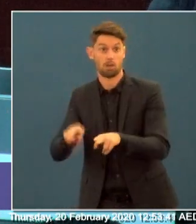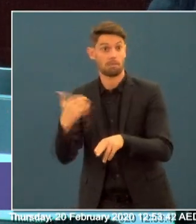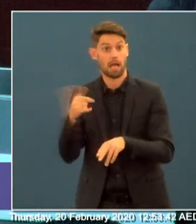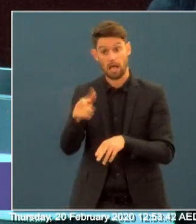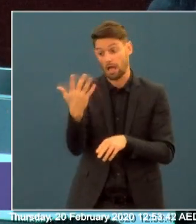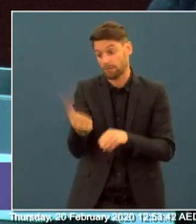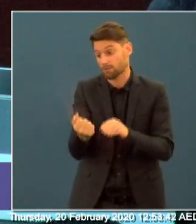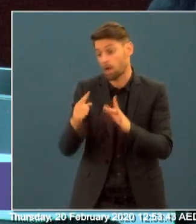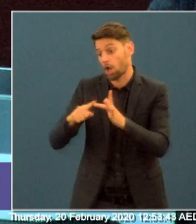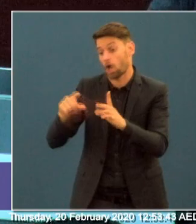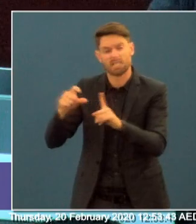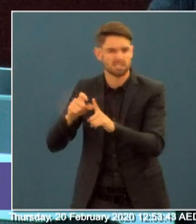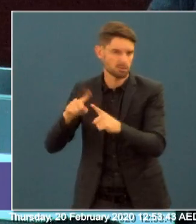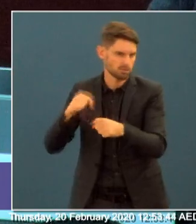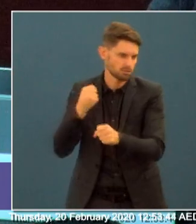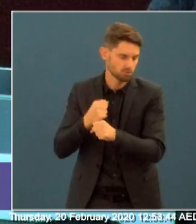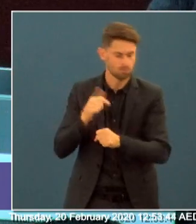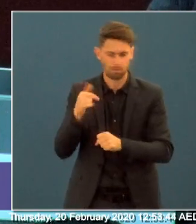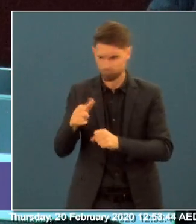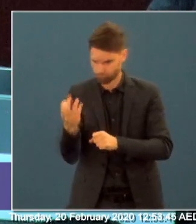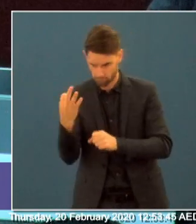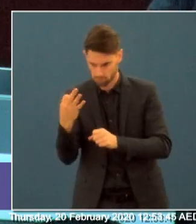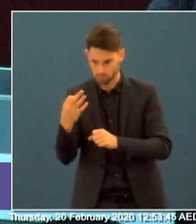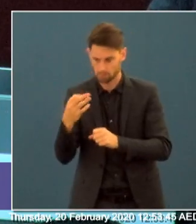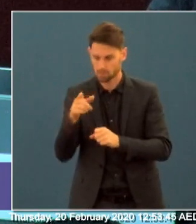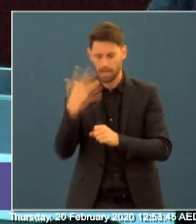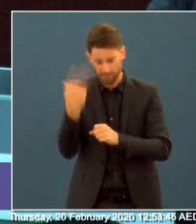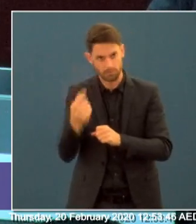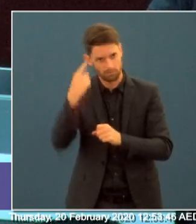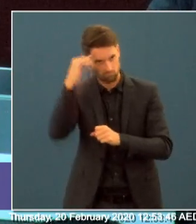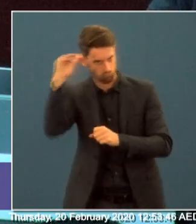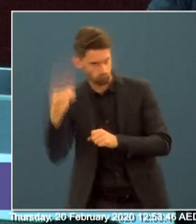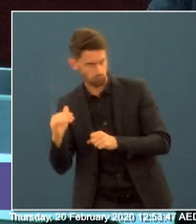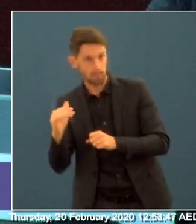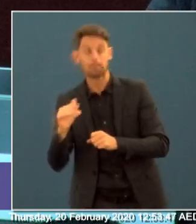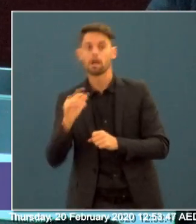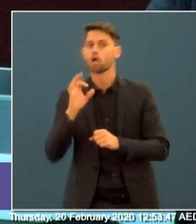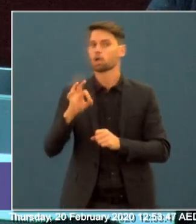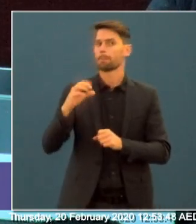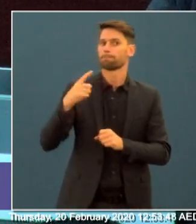is not part of the cause of death and the disability is still noted